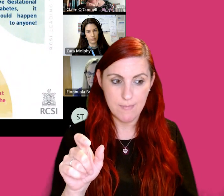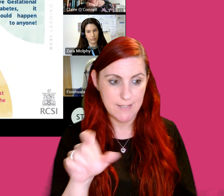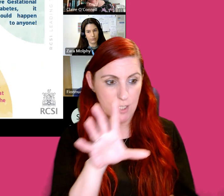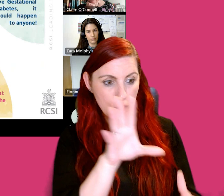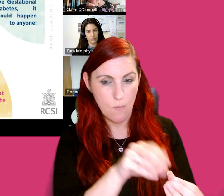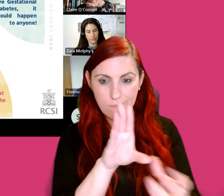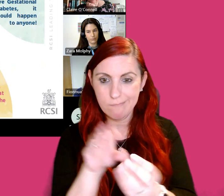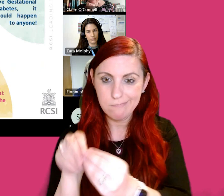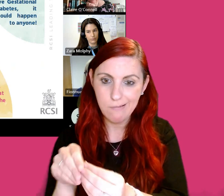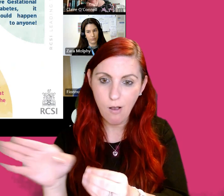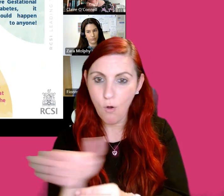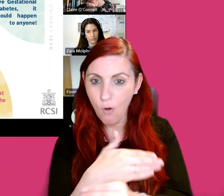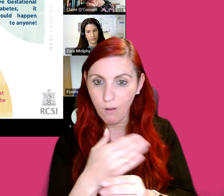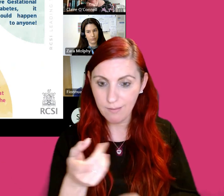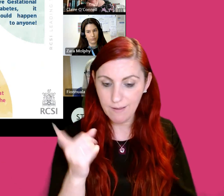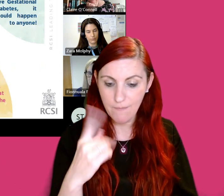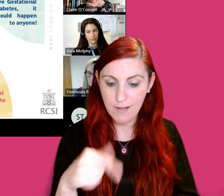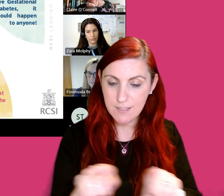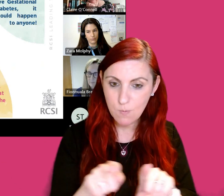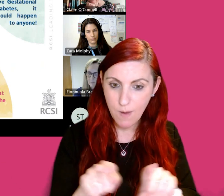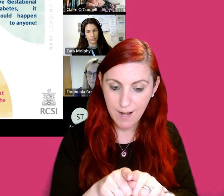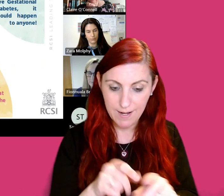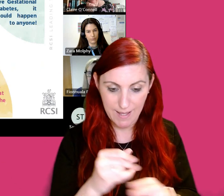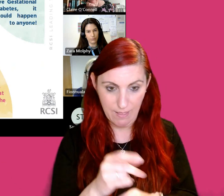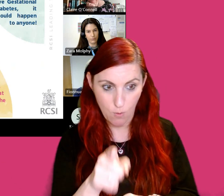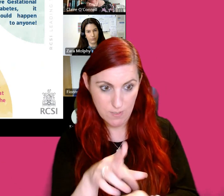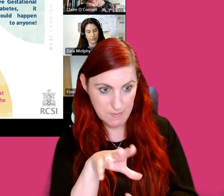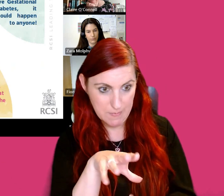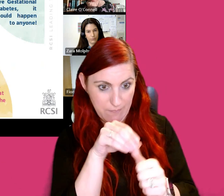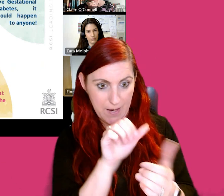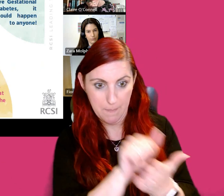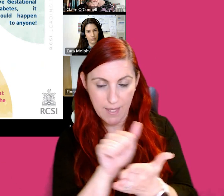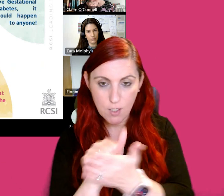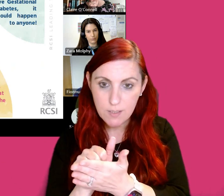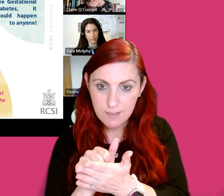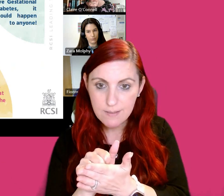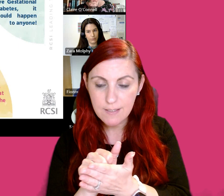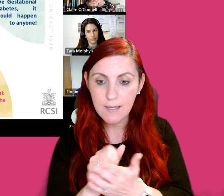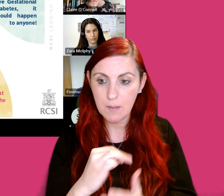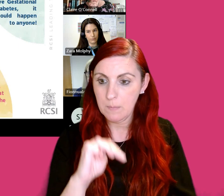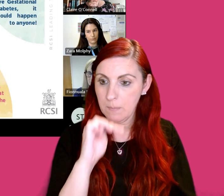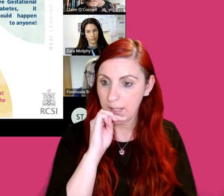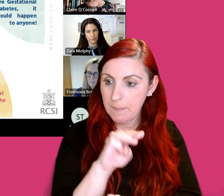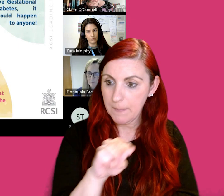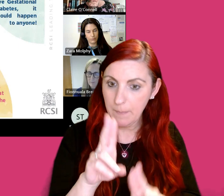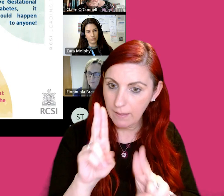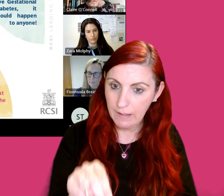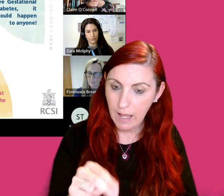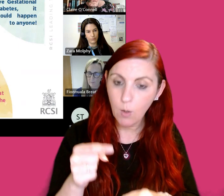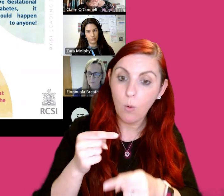the advice in dedicated pages so that uh um people could go back and kind of have